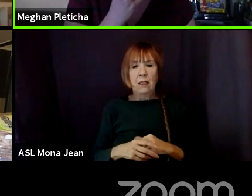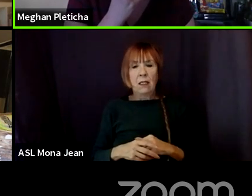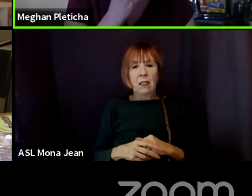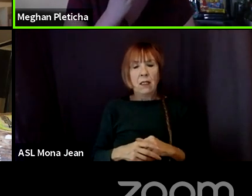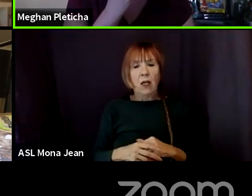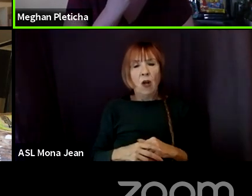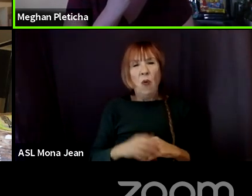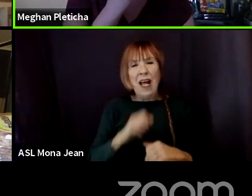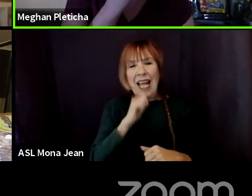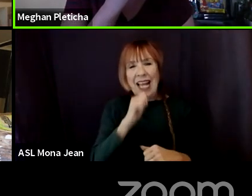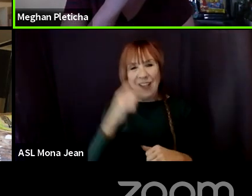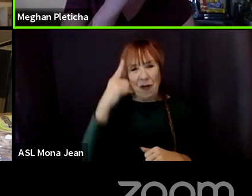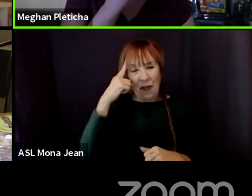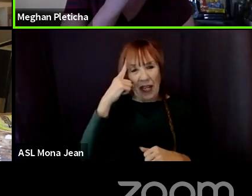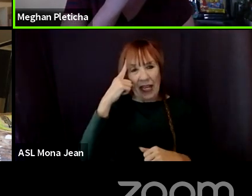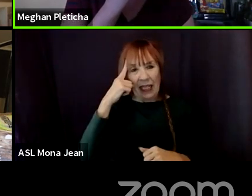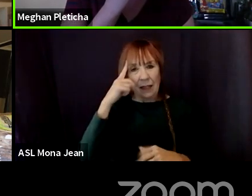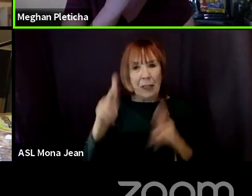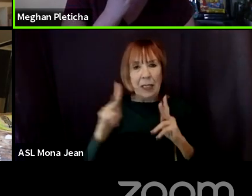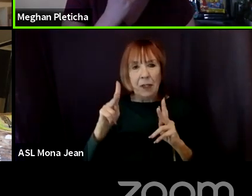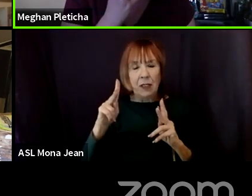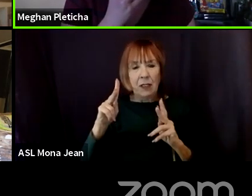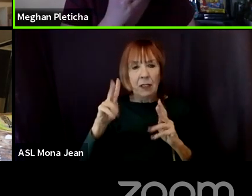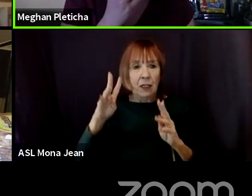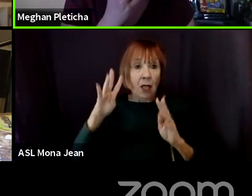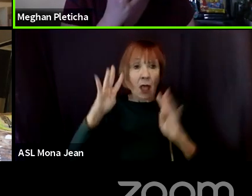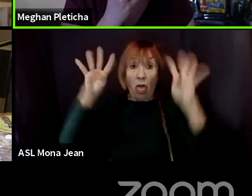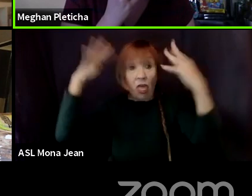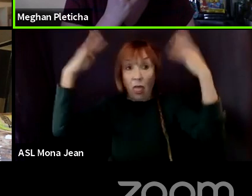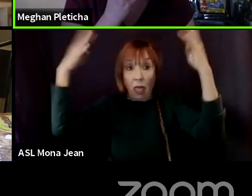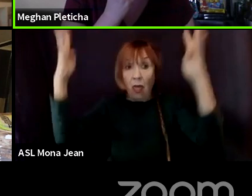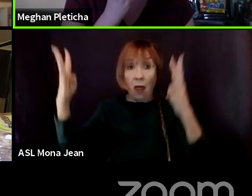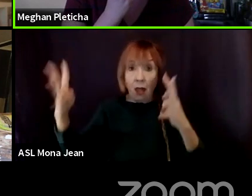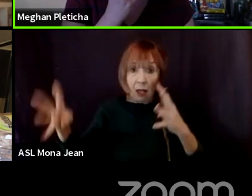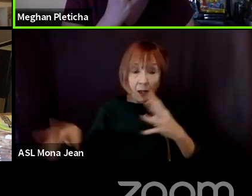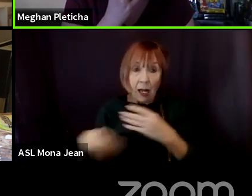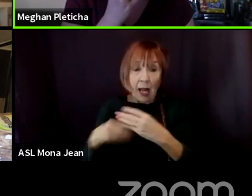But I think the production process is a separate,